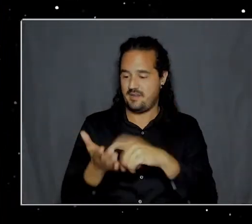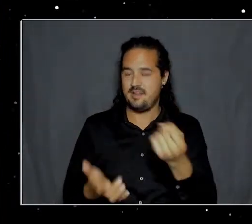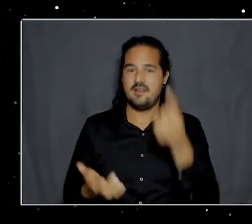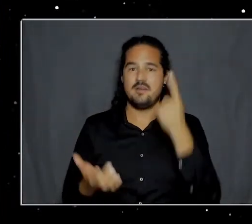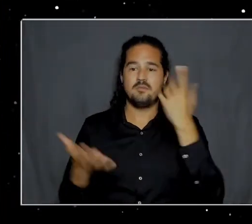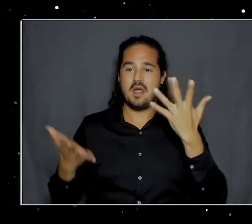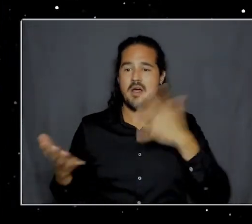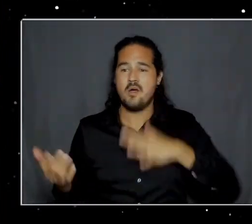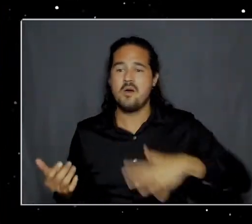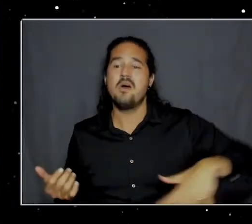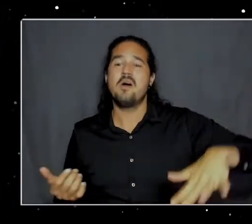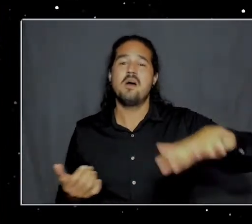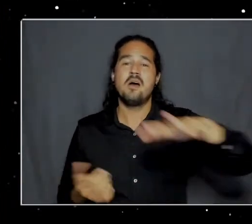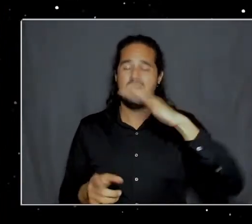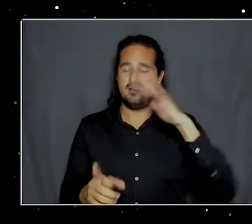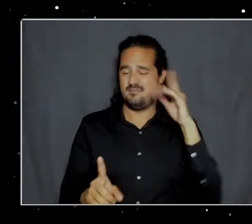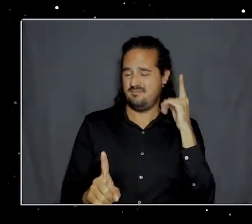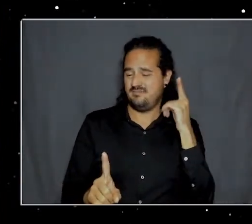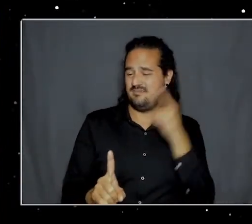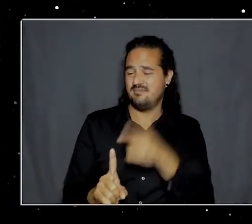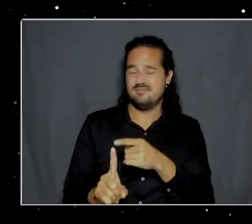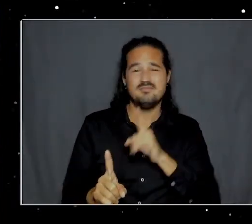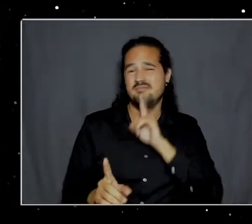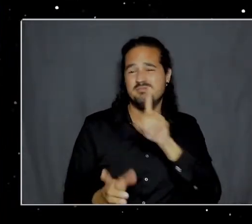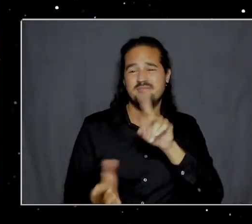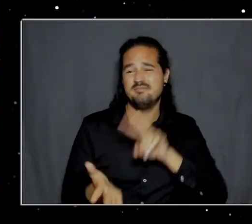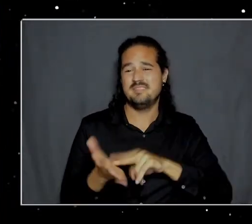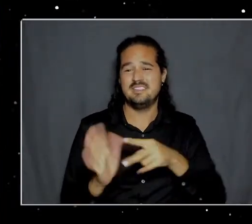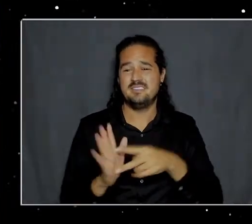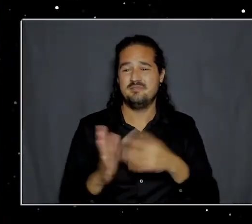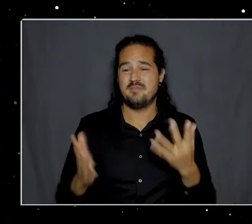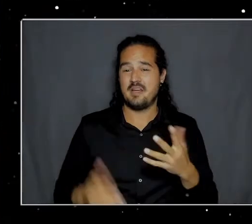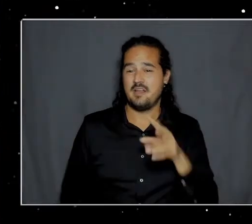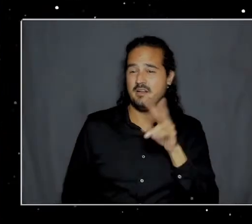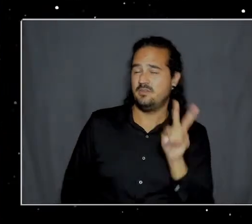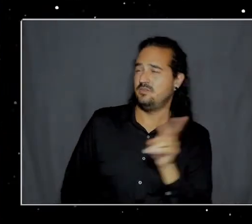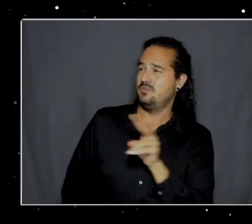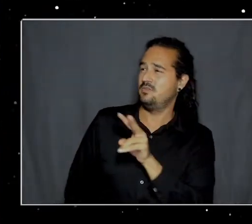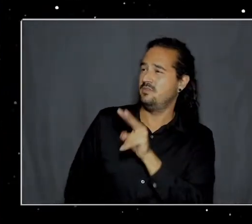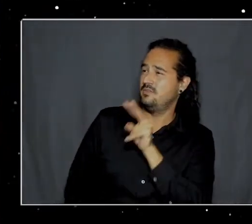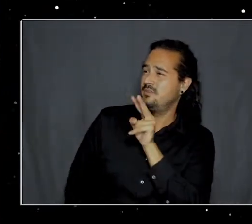I FOUND OUT WHAT IT'S ALL ABOUT